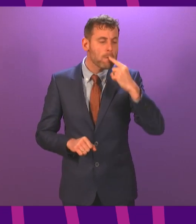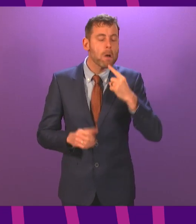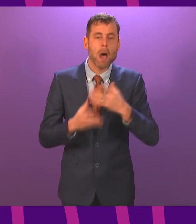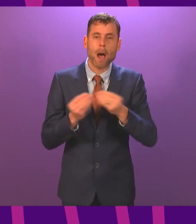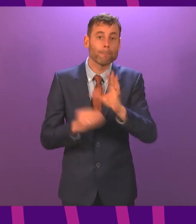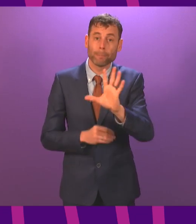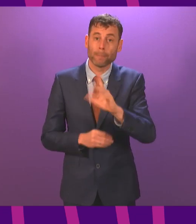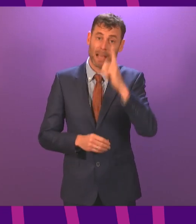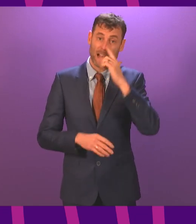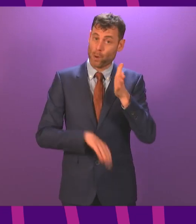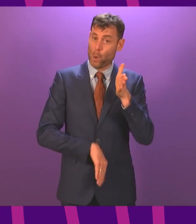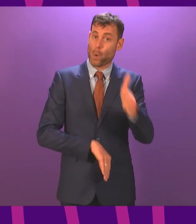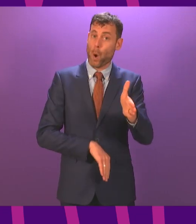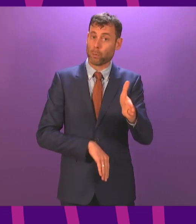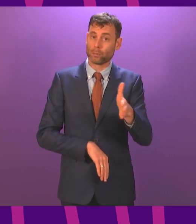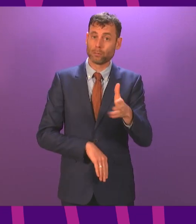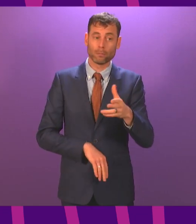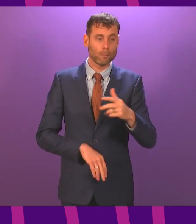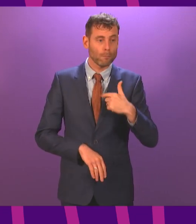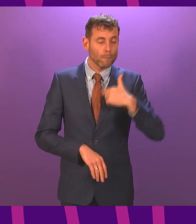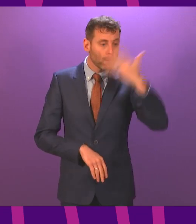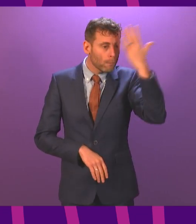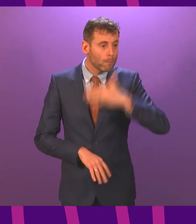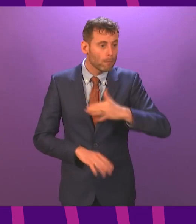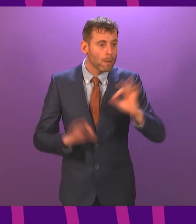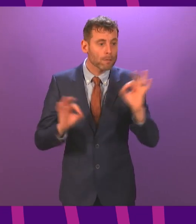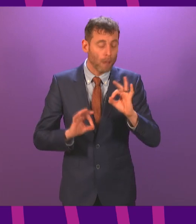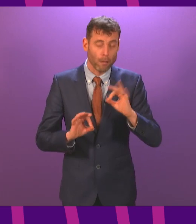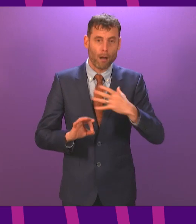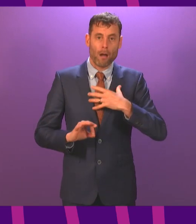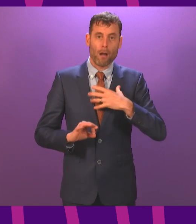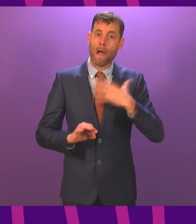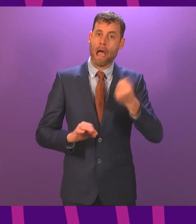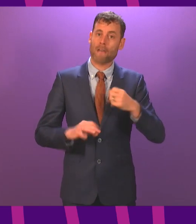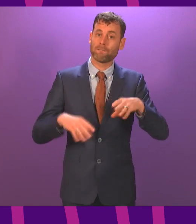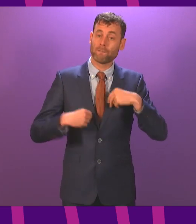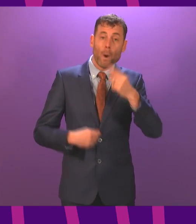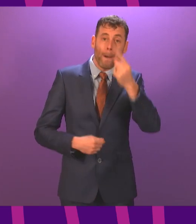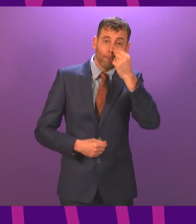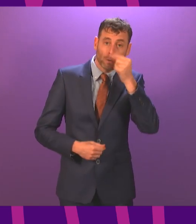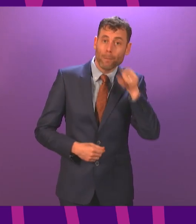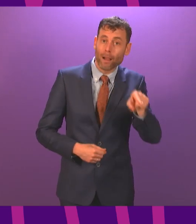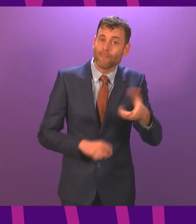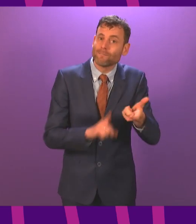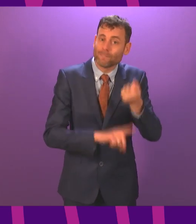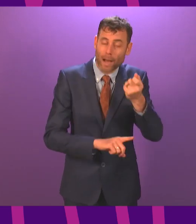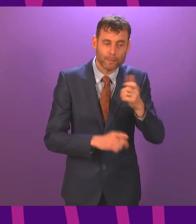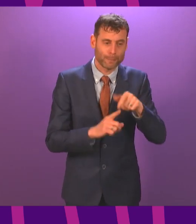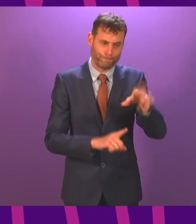have Covid will have that detected, so that they can be given the advice to isolate. The